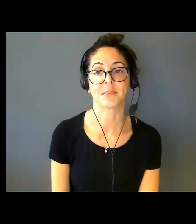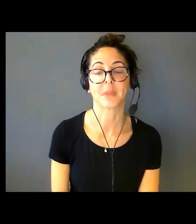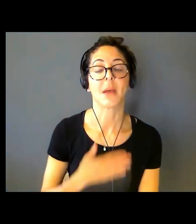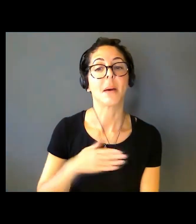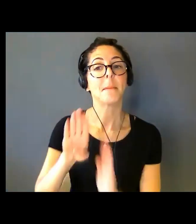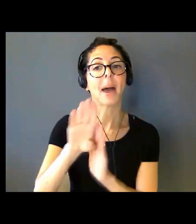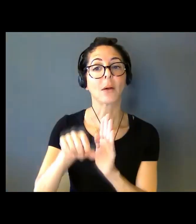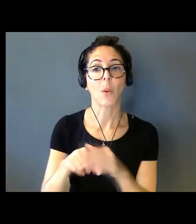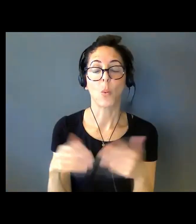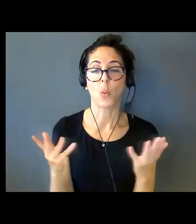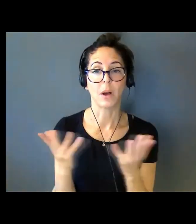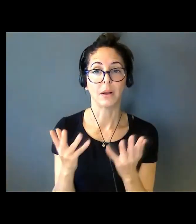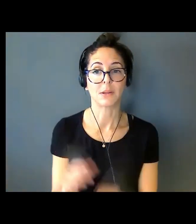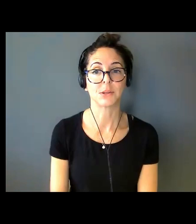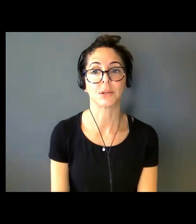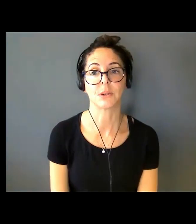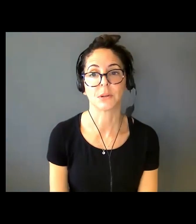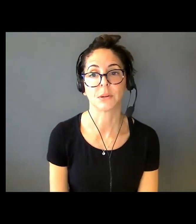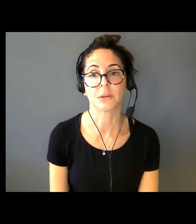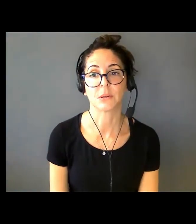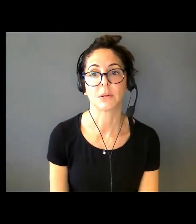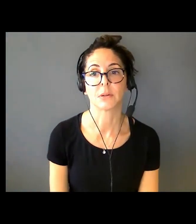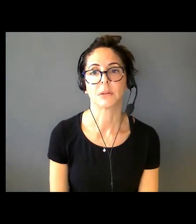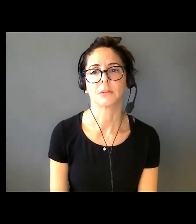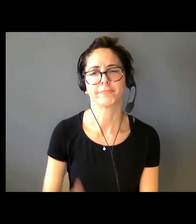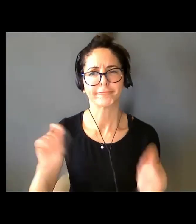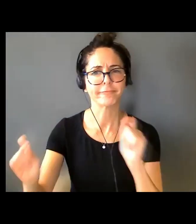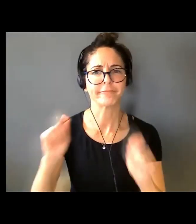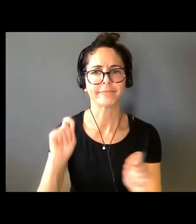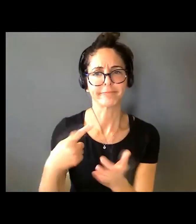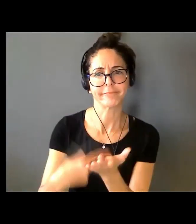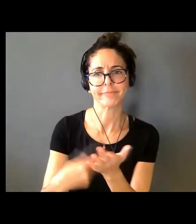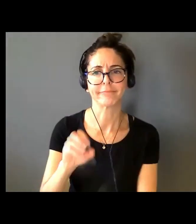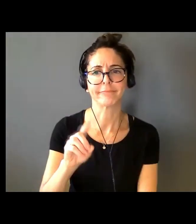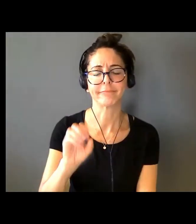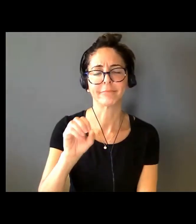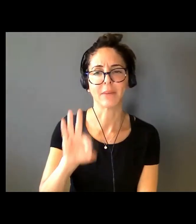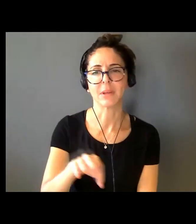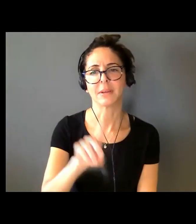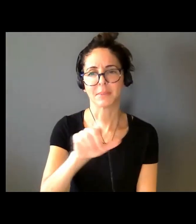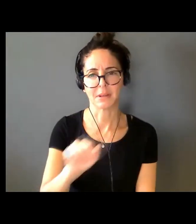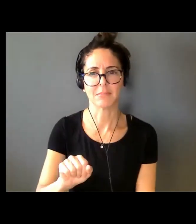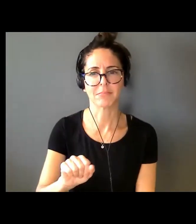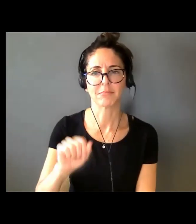been solely on disrupting the discourses of disability using an anticolonial Sankofa and